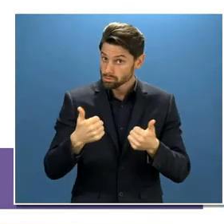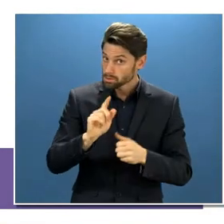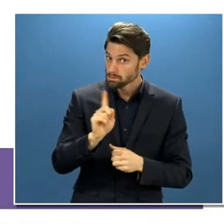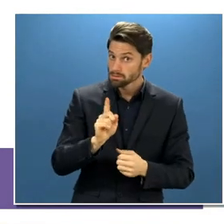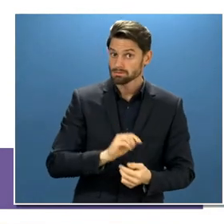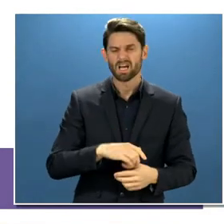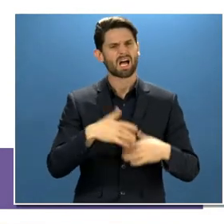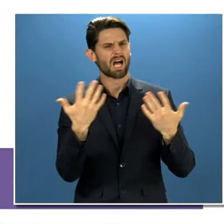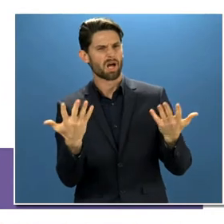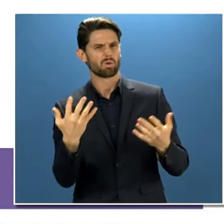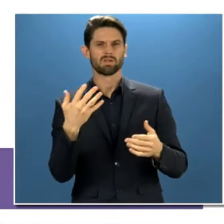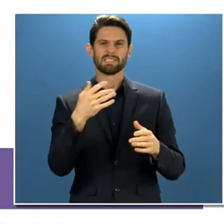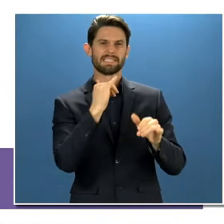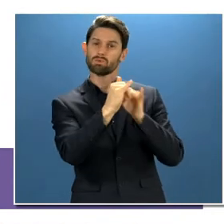The interview was pretty good.